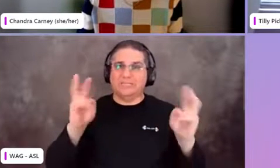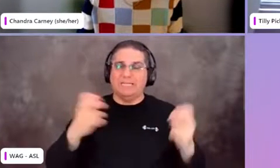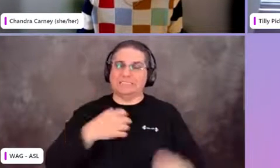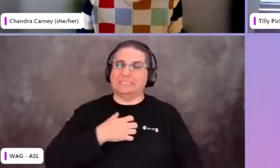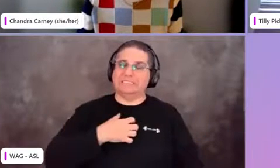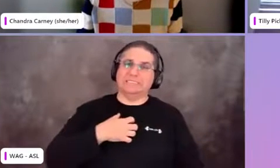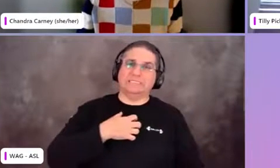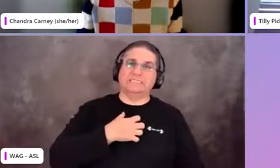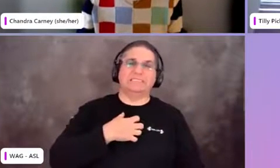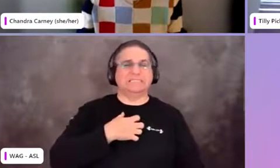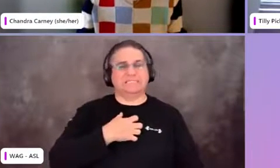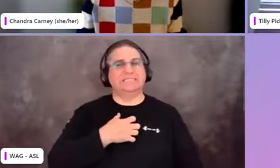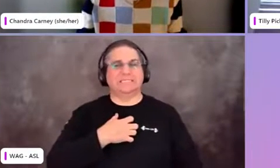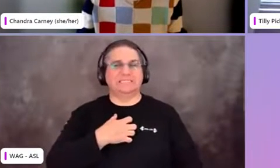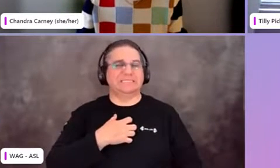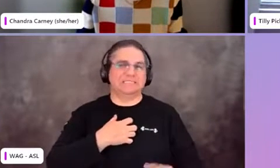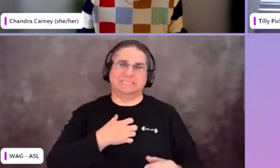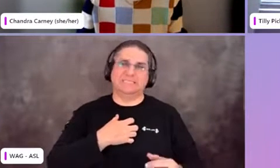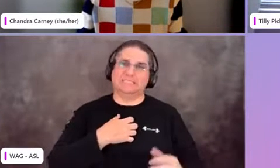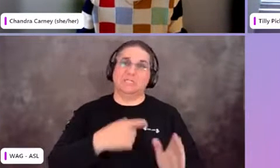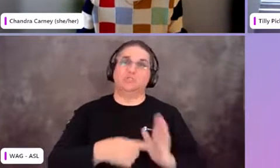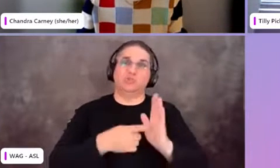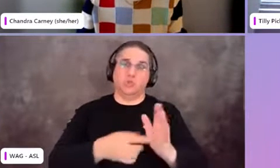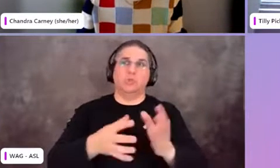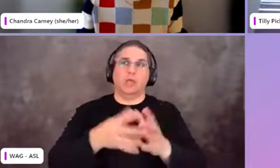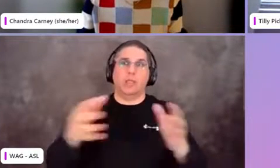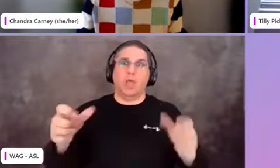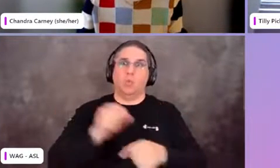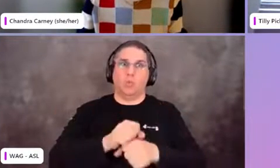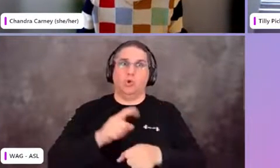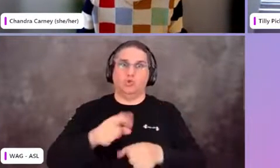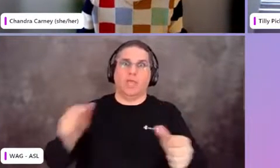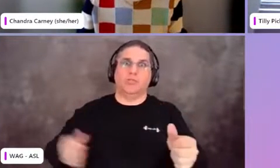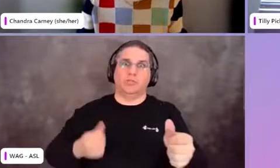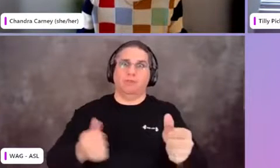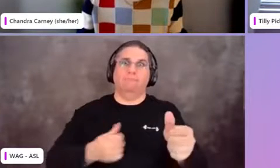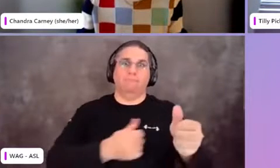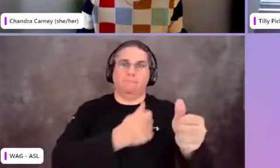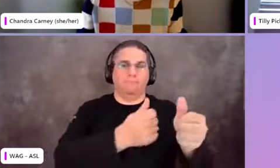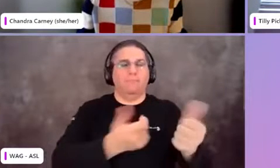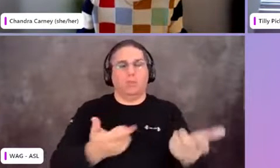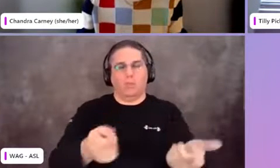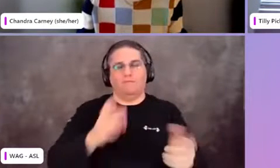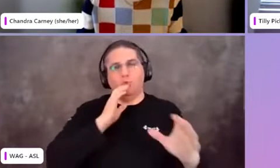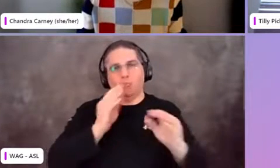If it's a little downsized, so I would say just opening up that can of worms really